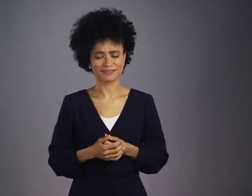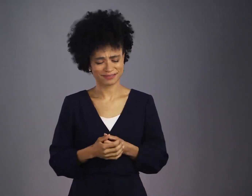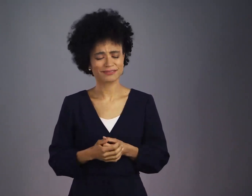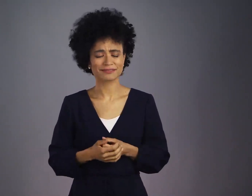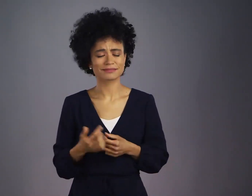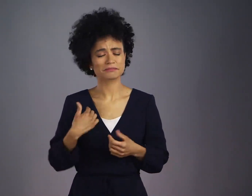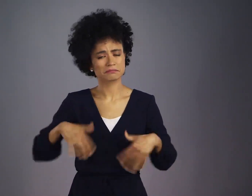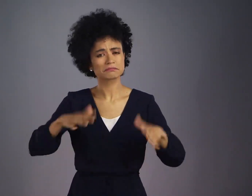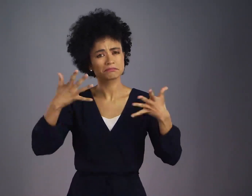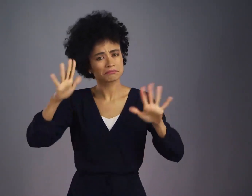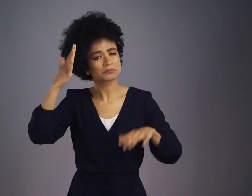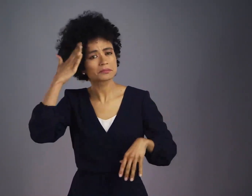We know women who have done it.